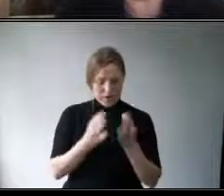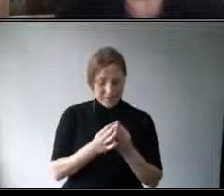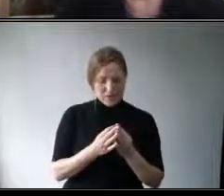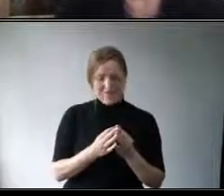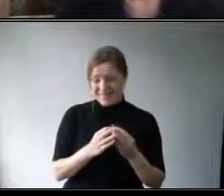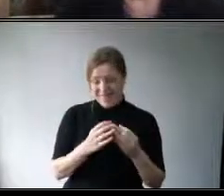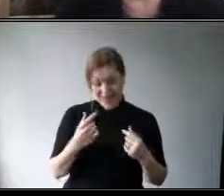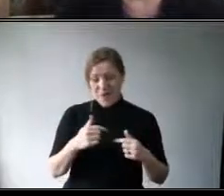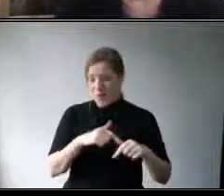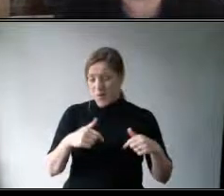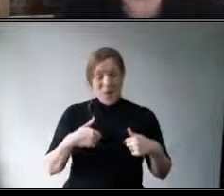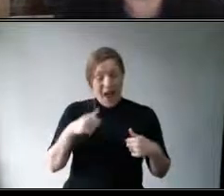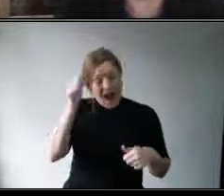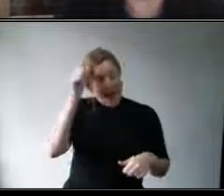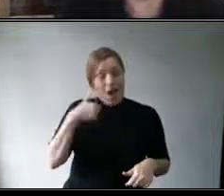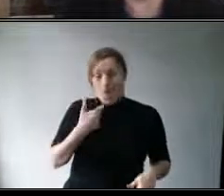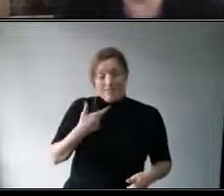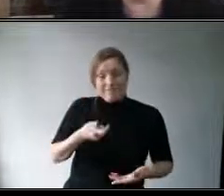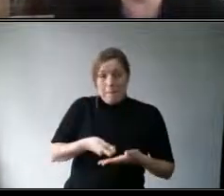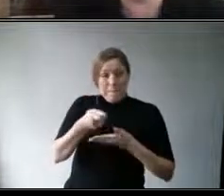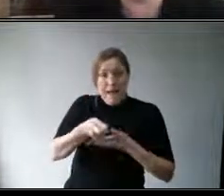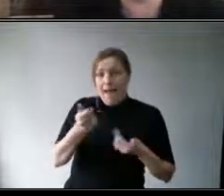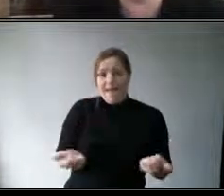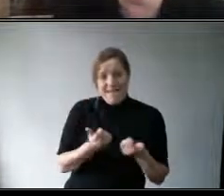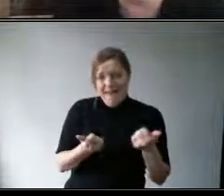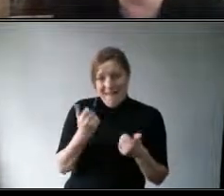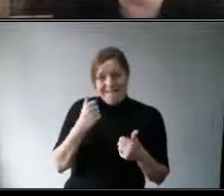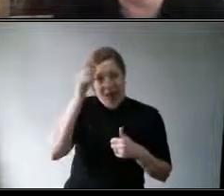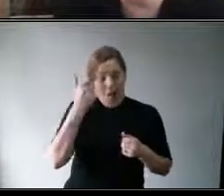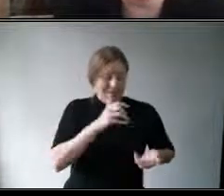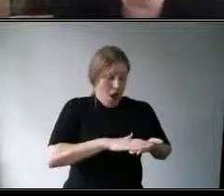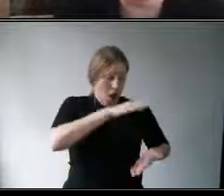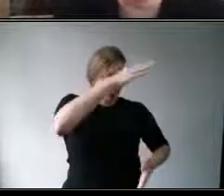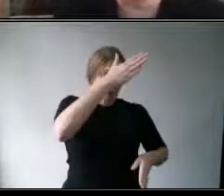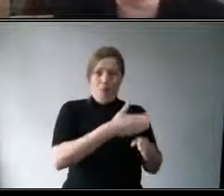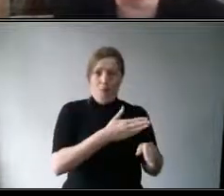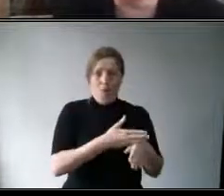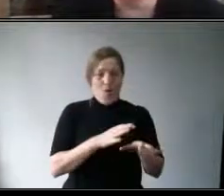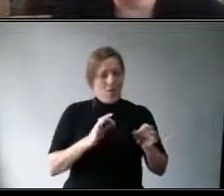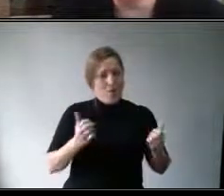be doing it for anything other than so join us if you're passionate about what we do